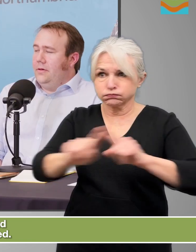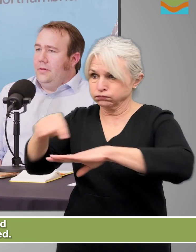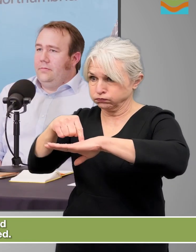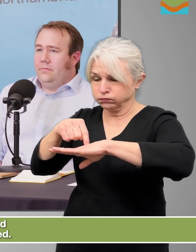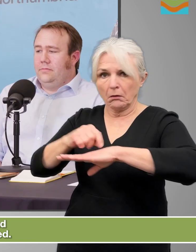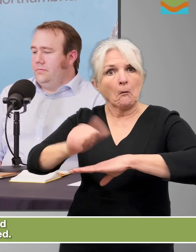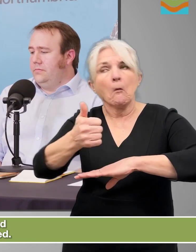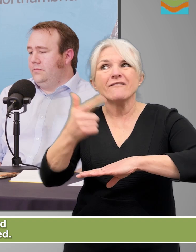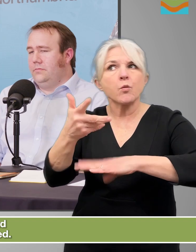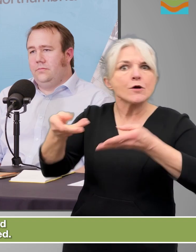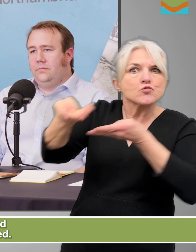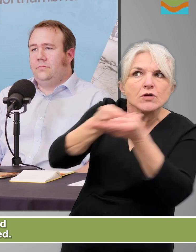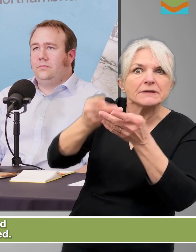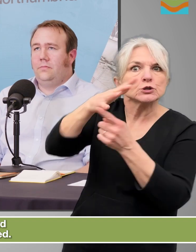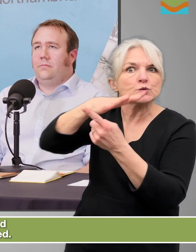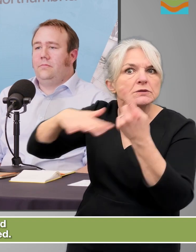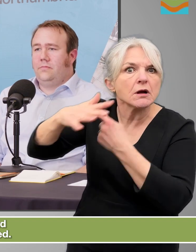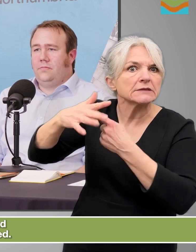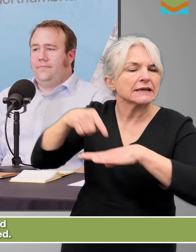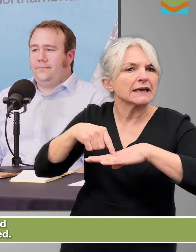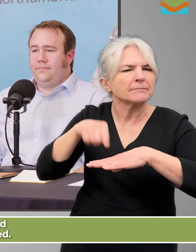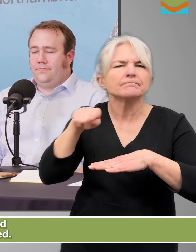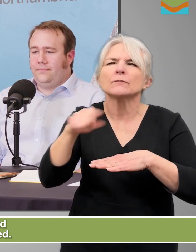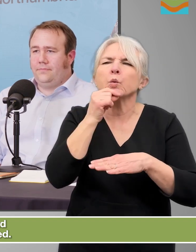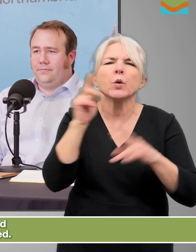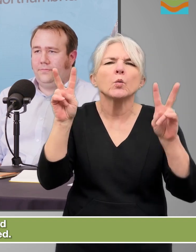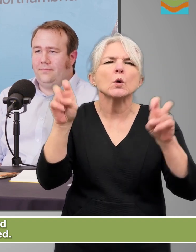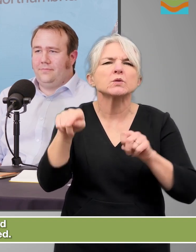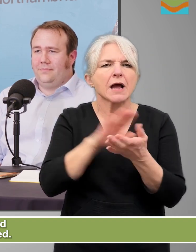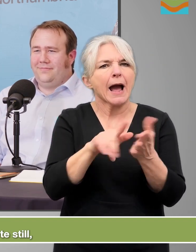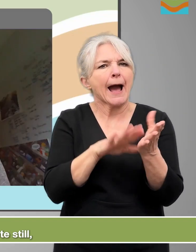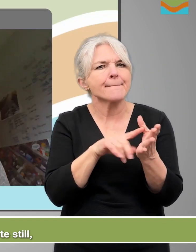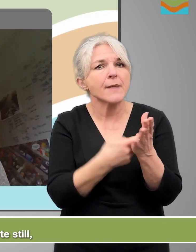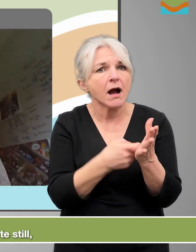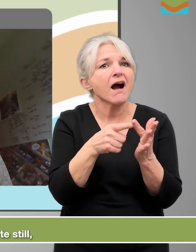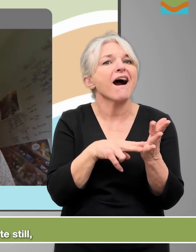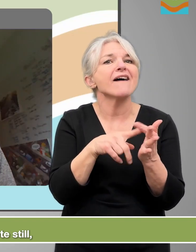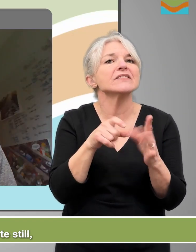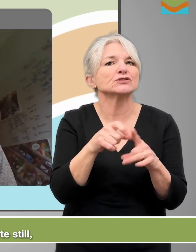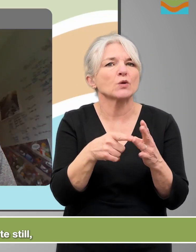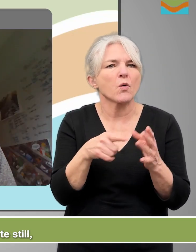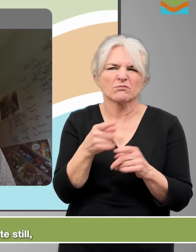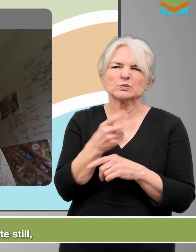by Hamar Ivedo, 2021 and it's one that you referenced. Yeah, thanks for. And that quote still,